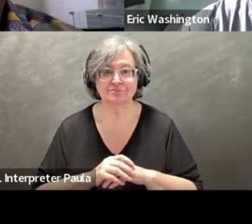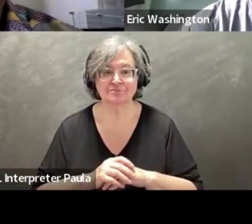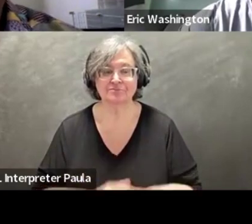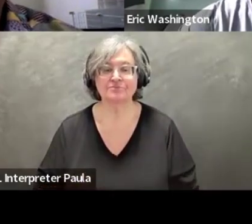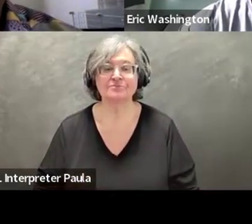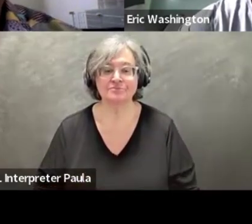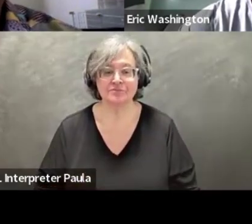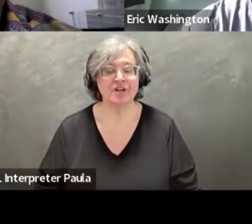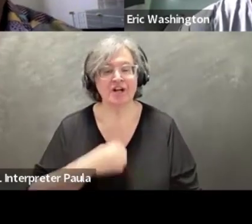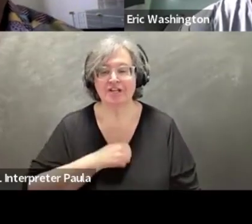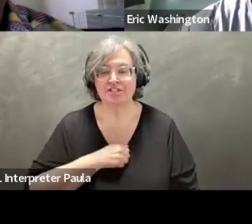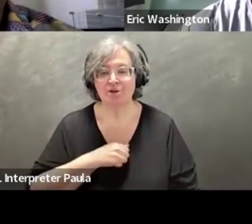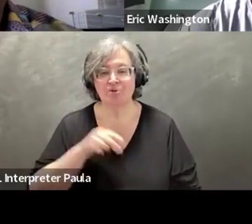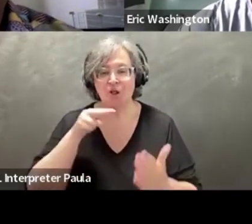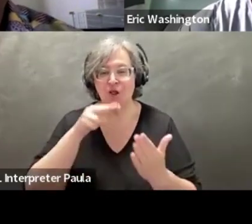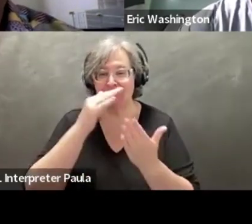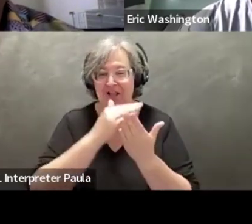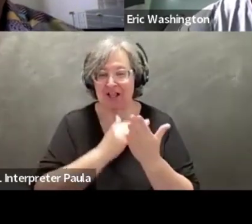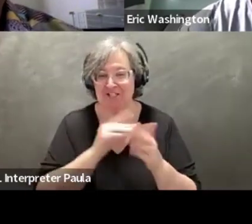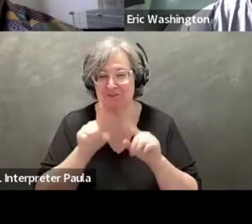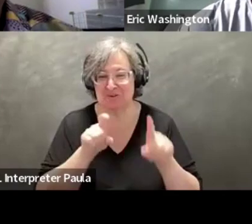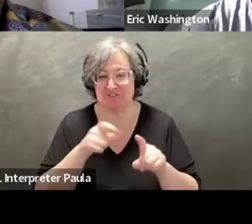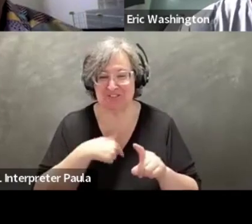sorry, I'm looking at the list of questions. I kind of got lost.